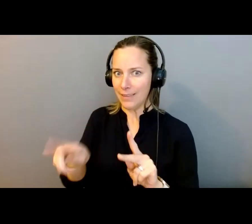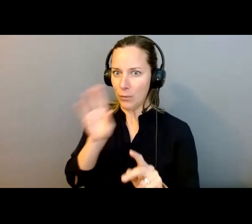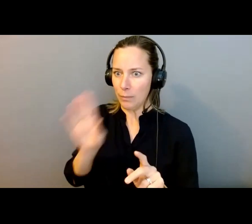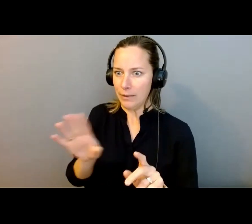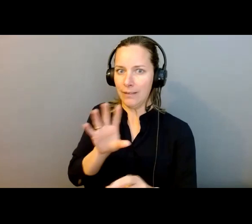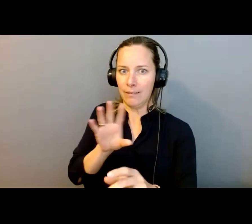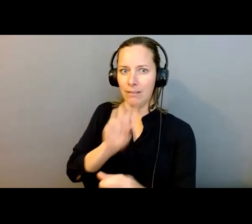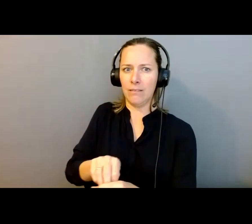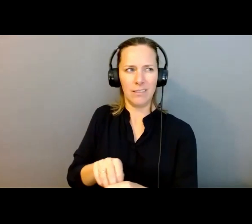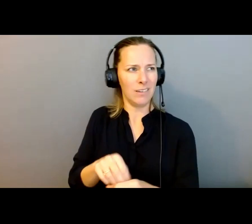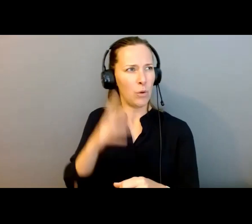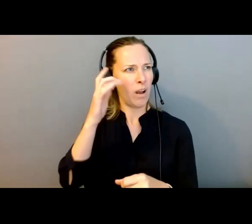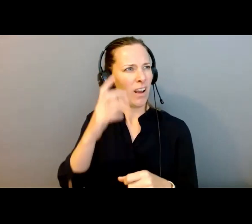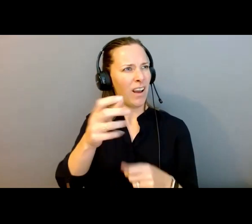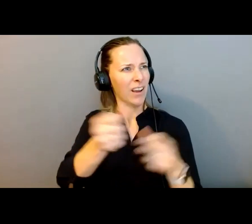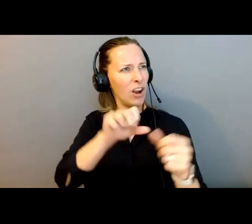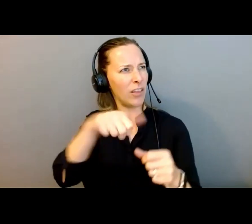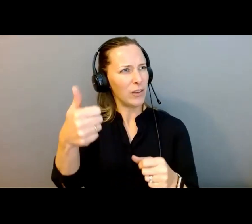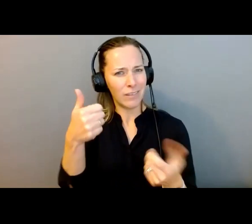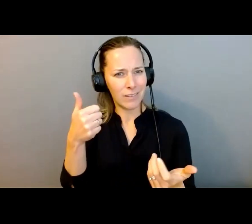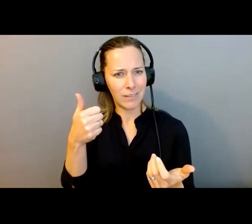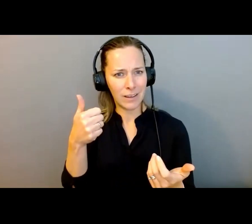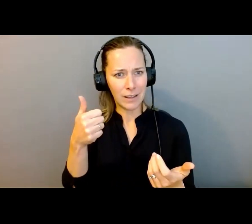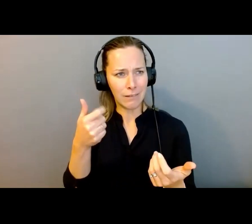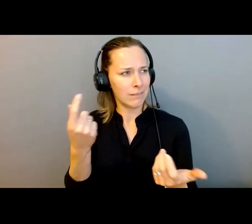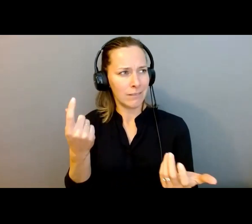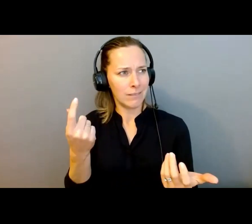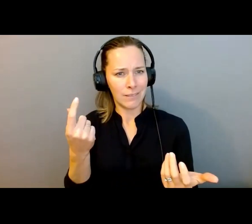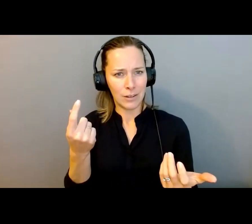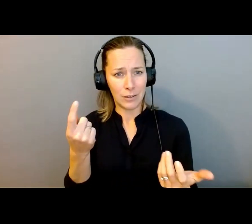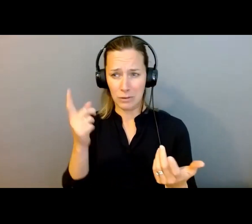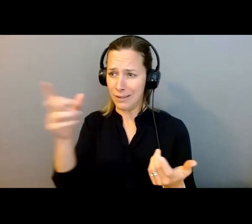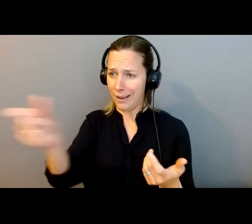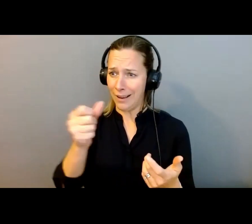“What other people would you do this with? Would you have an organization designed